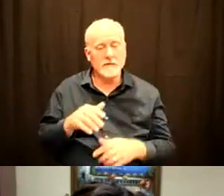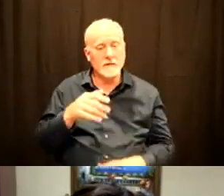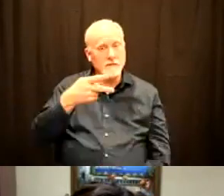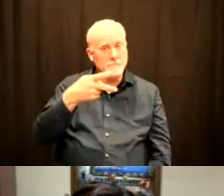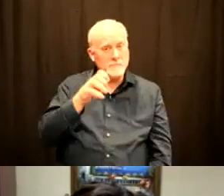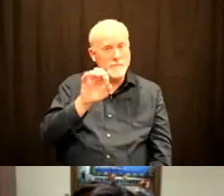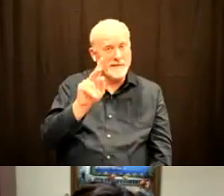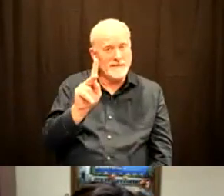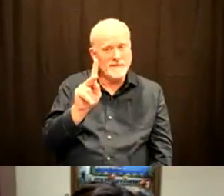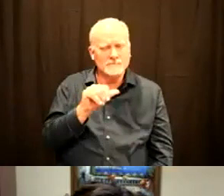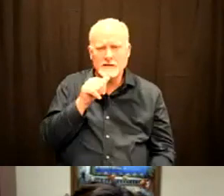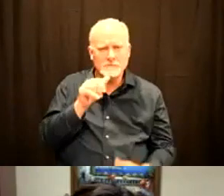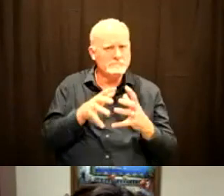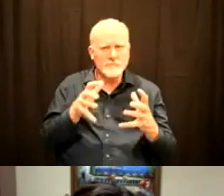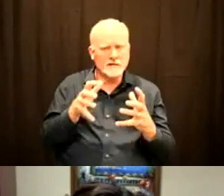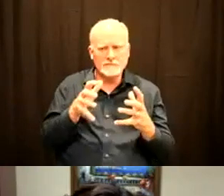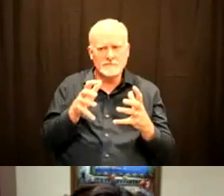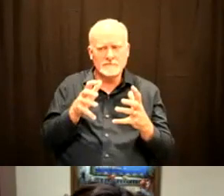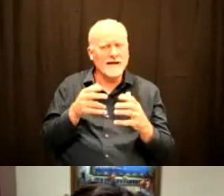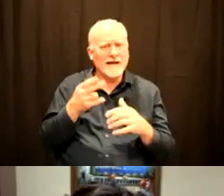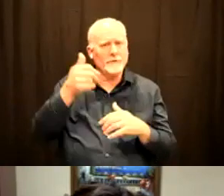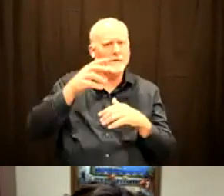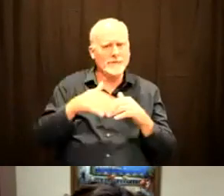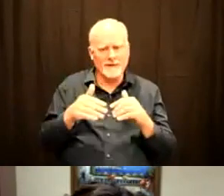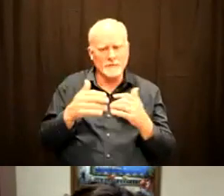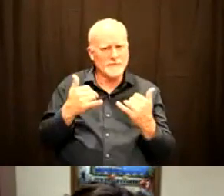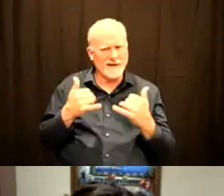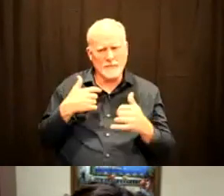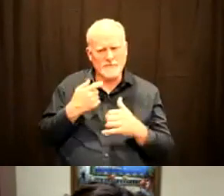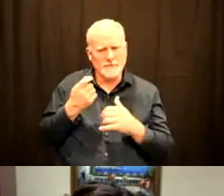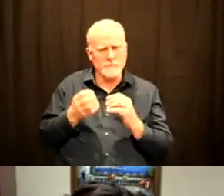much higher than where we are today it's just a blip above where we are today we're getting close